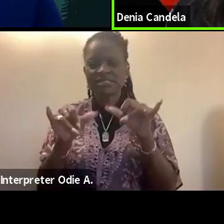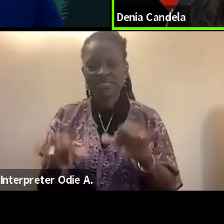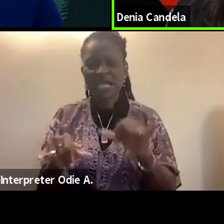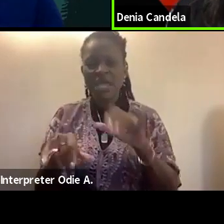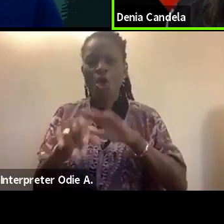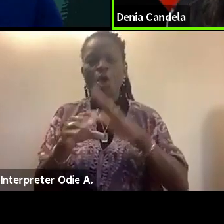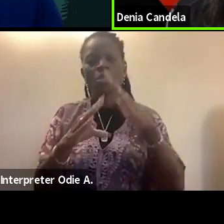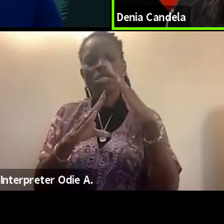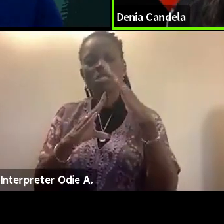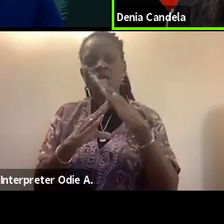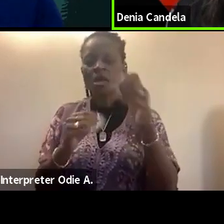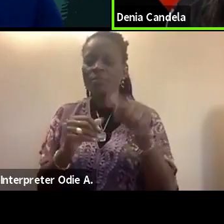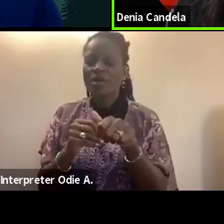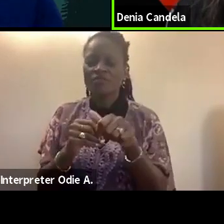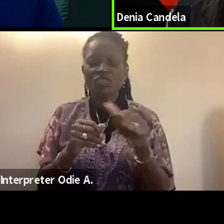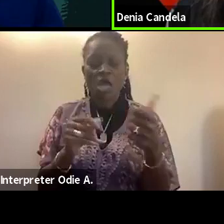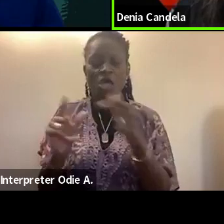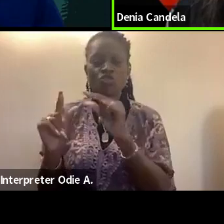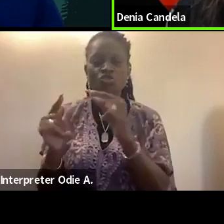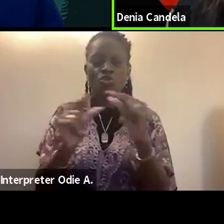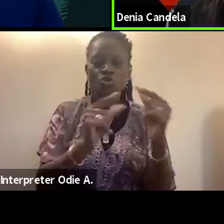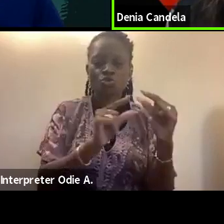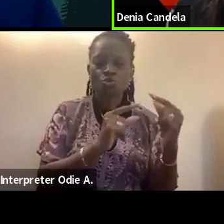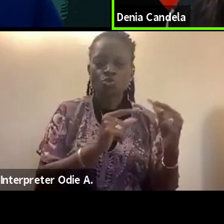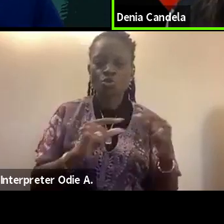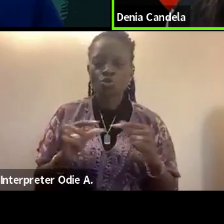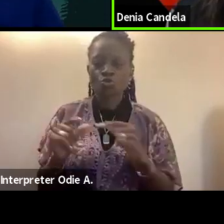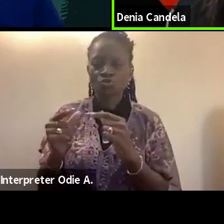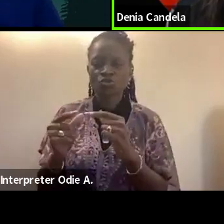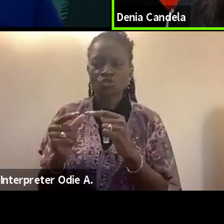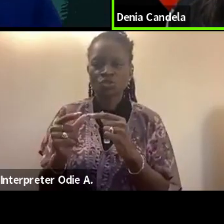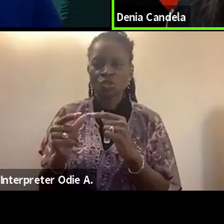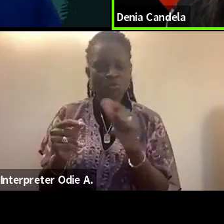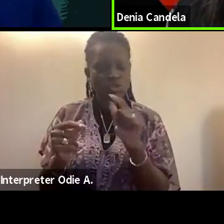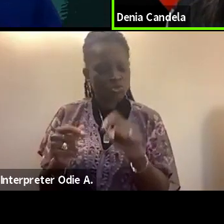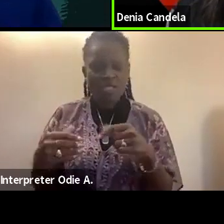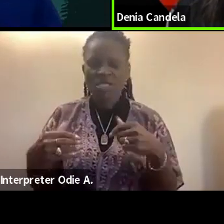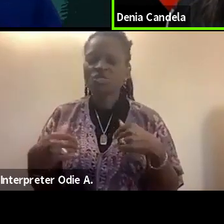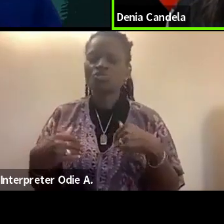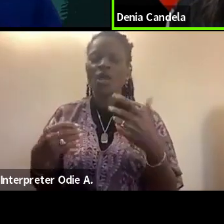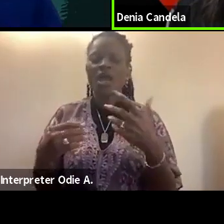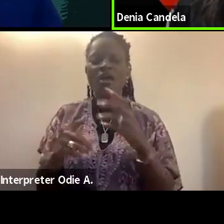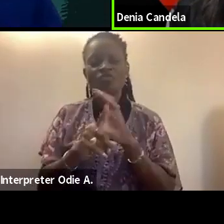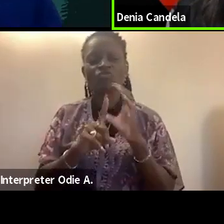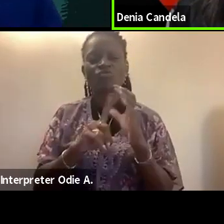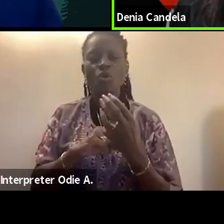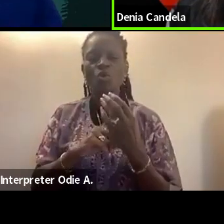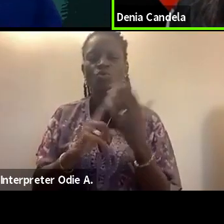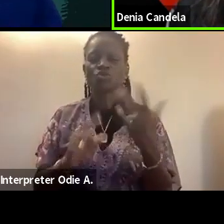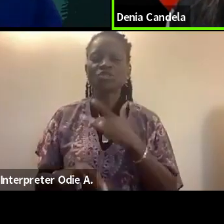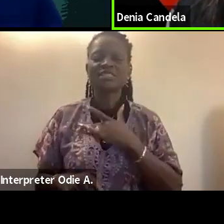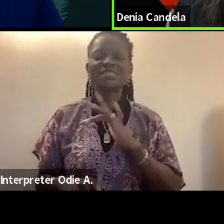This allows us to center cultural sensitivity at the forefront of our planning process. We're starting to shift towards an